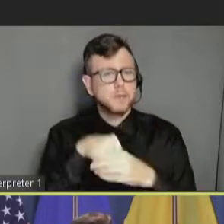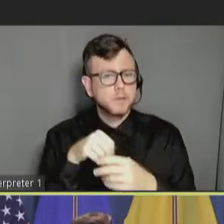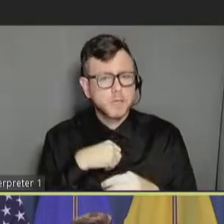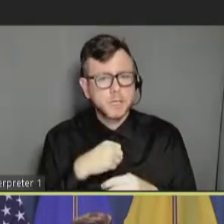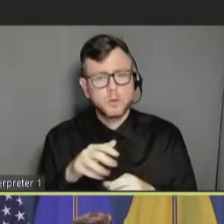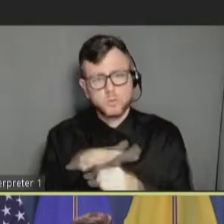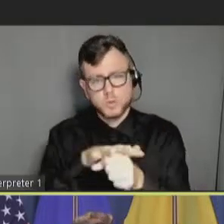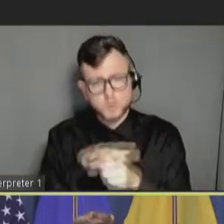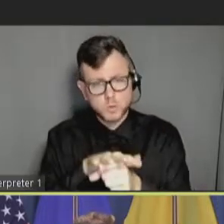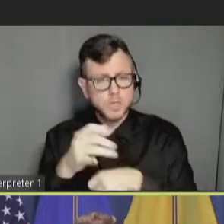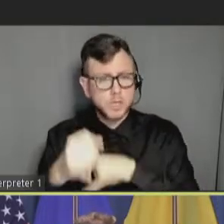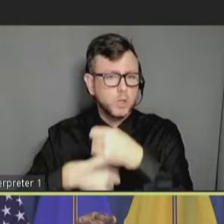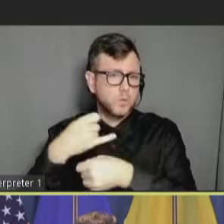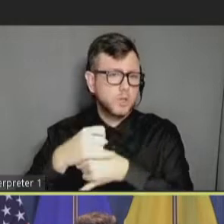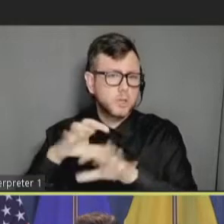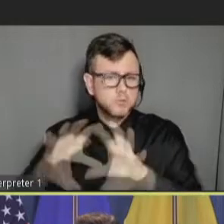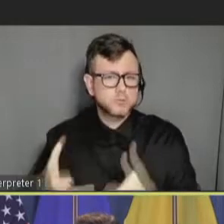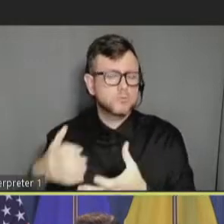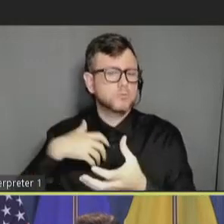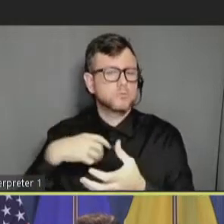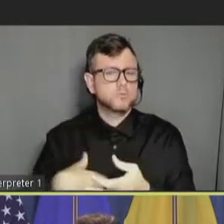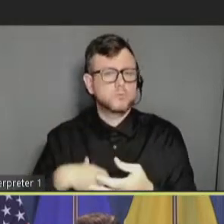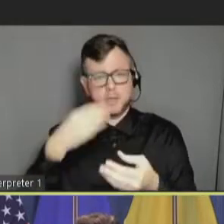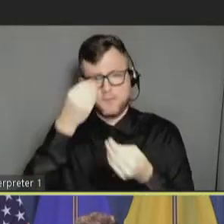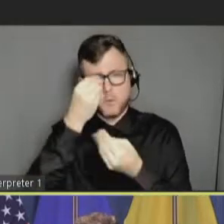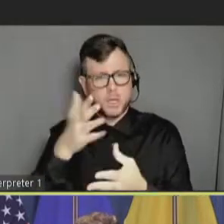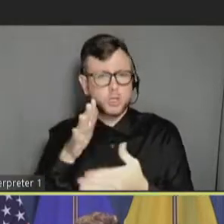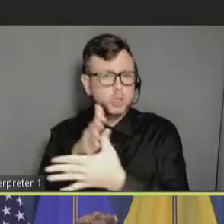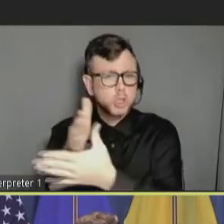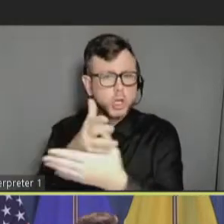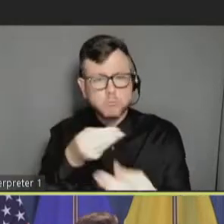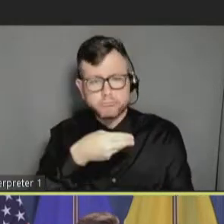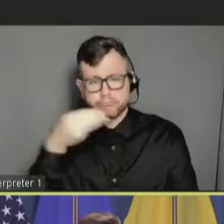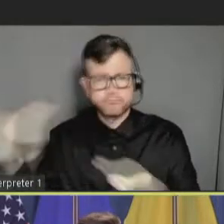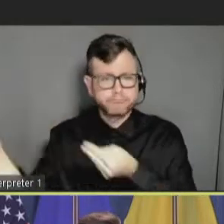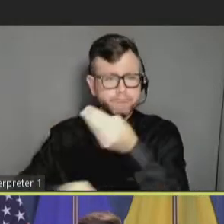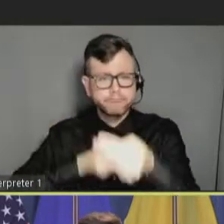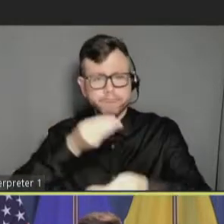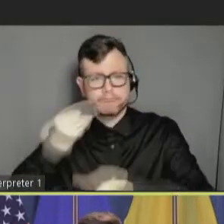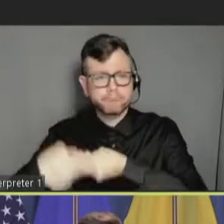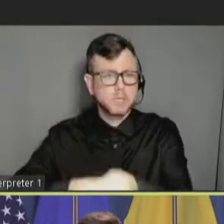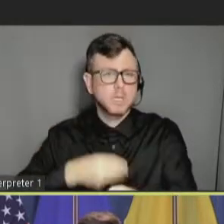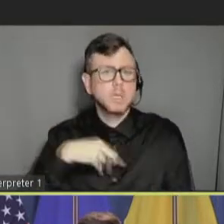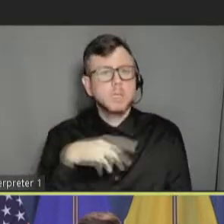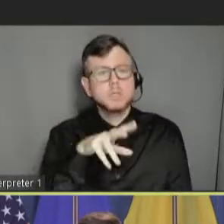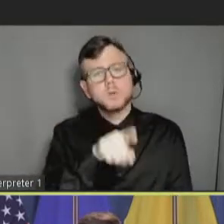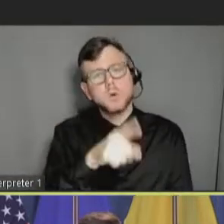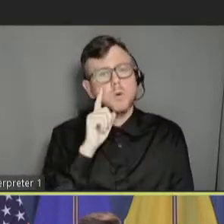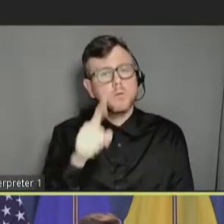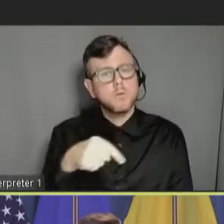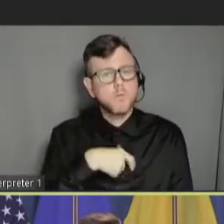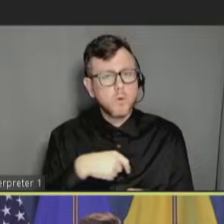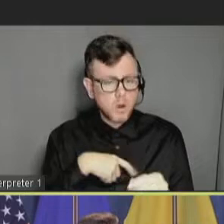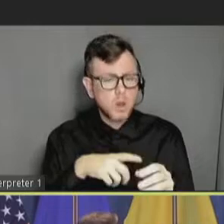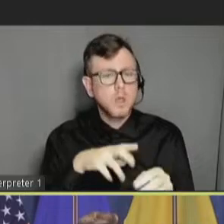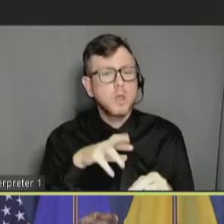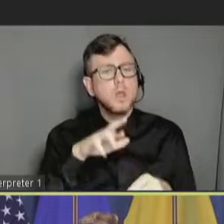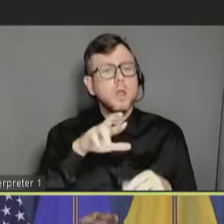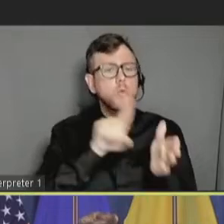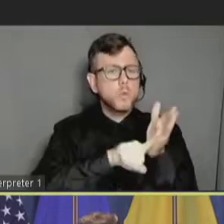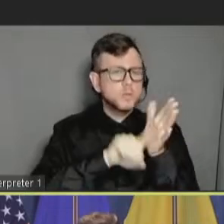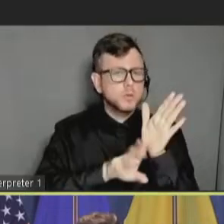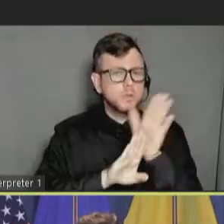international data sharing, and engaging with R&D and manufacturers. And as a matter of fact, FDA's